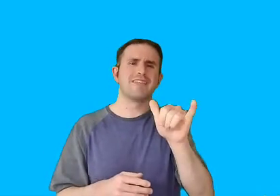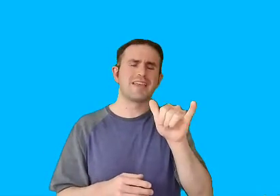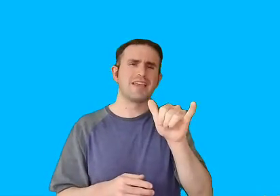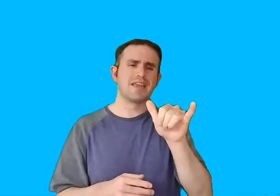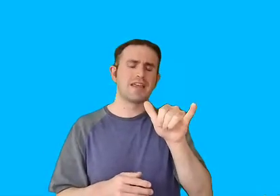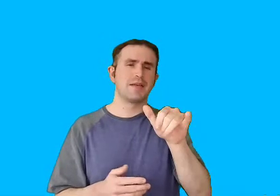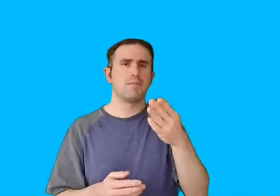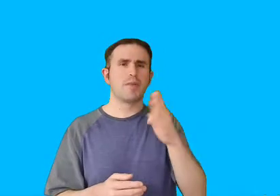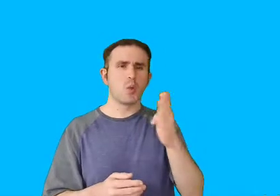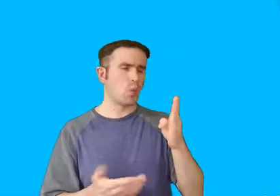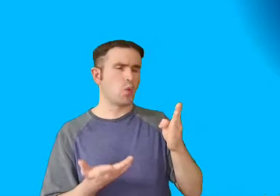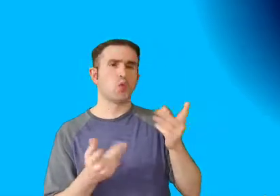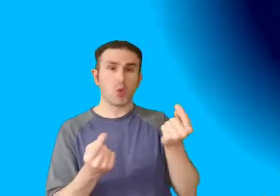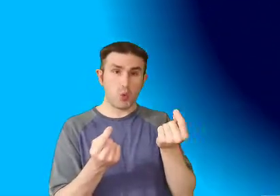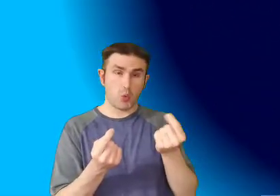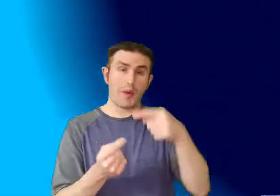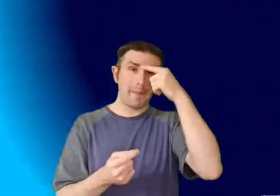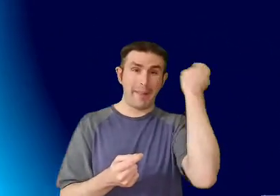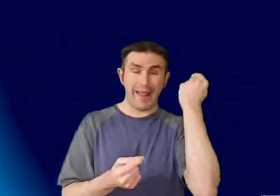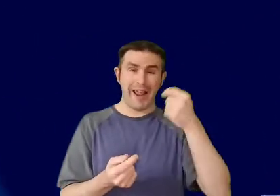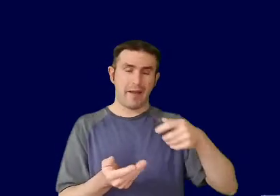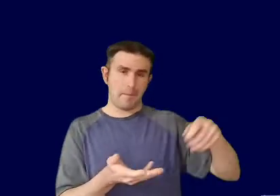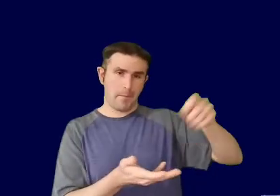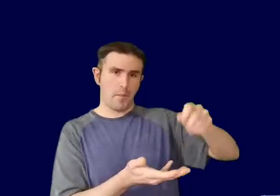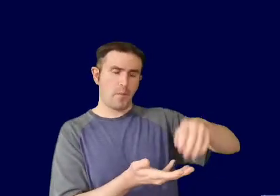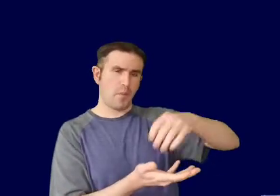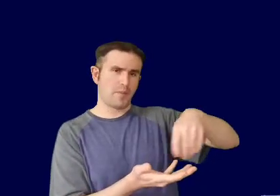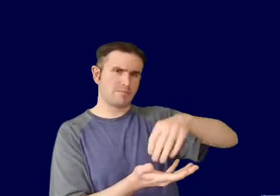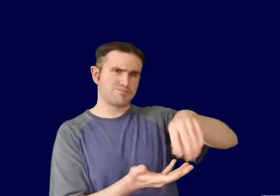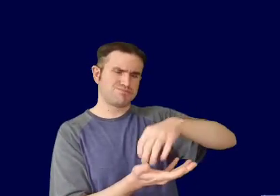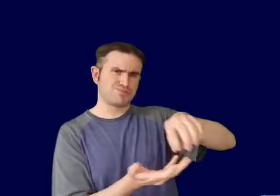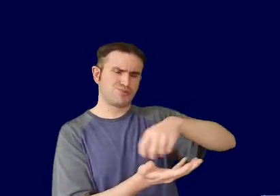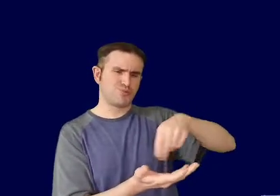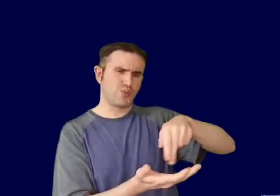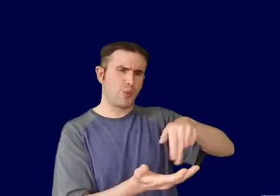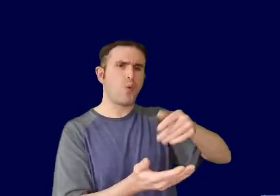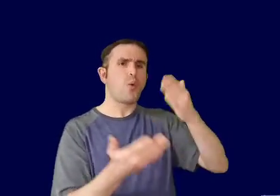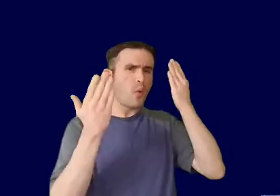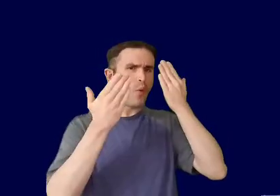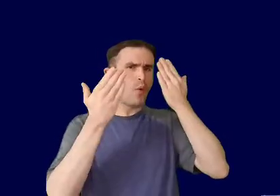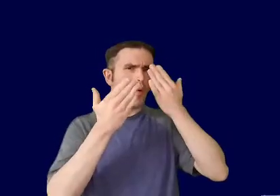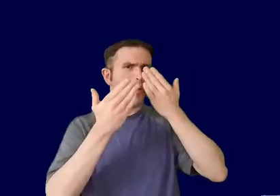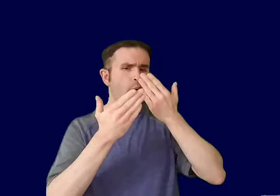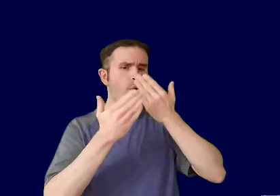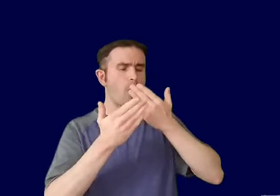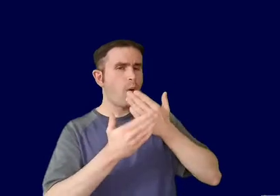you know? So then, you would add a bit of black to that and that's going to shade it. So now,